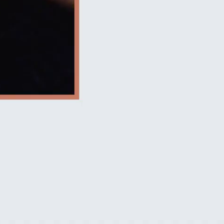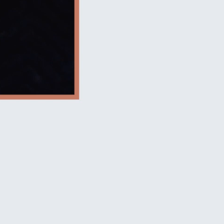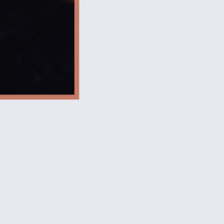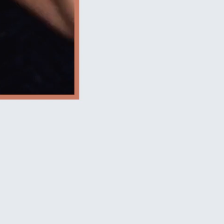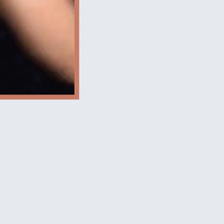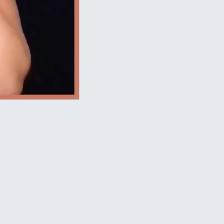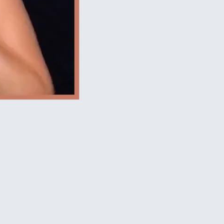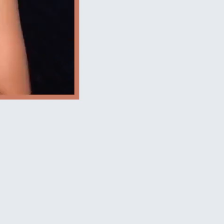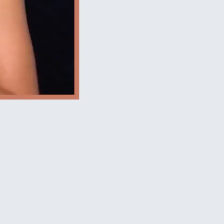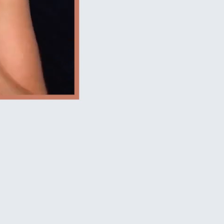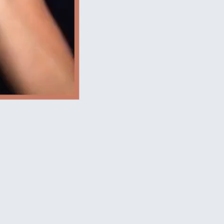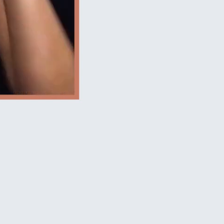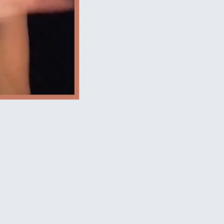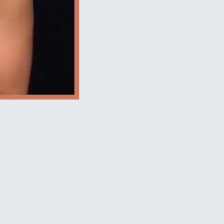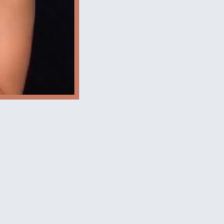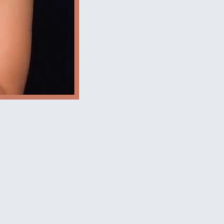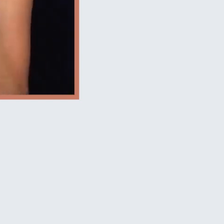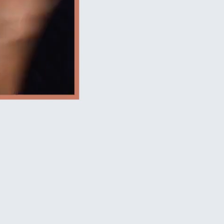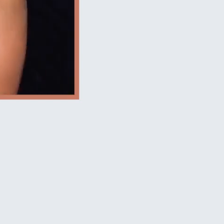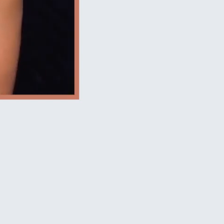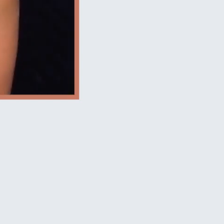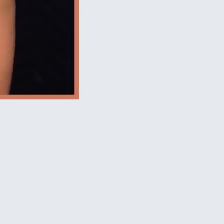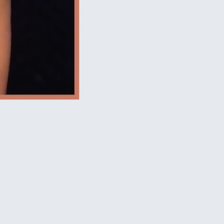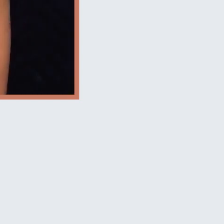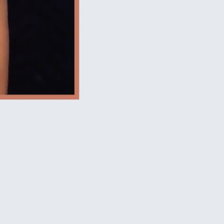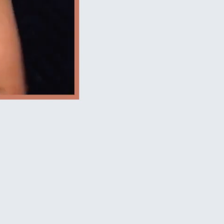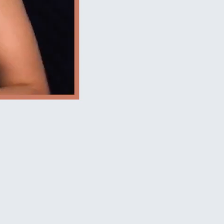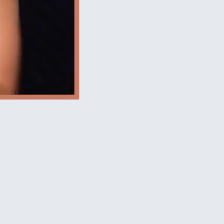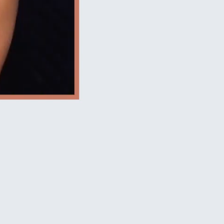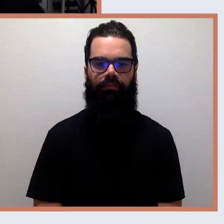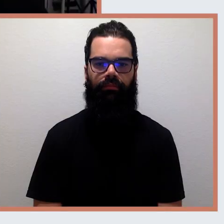Hello, everyone. Welcome back to What the Deaf?! Podcast.